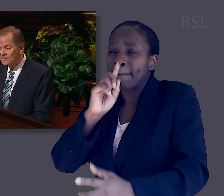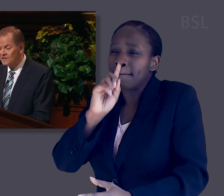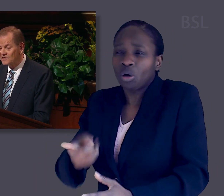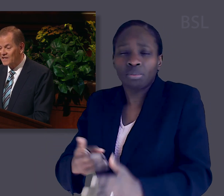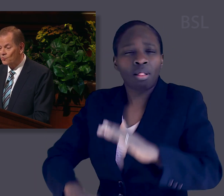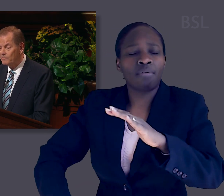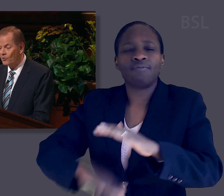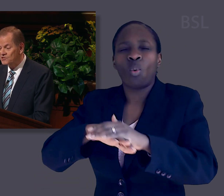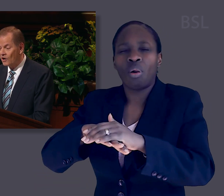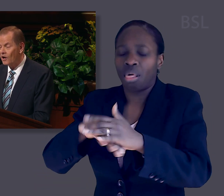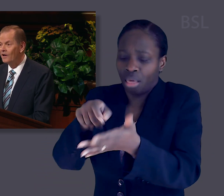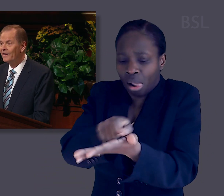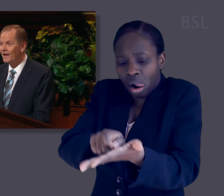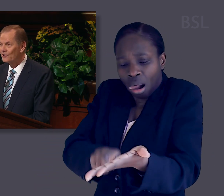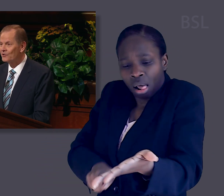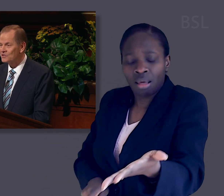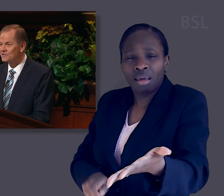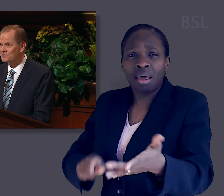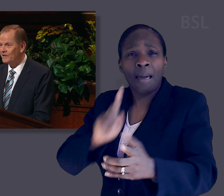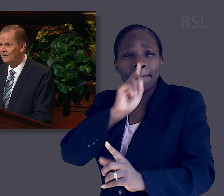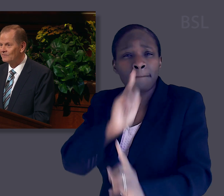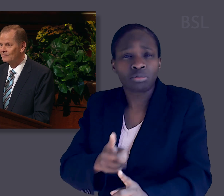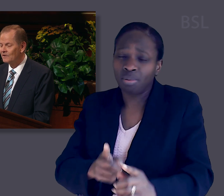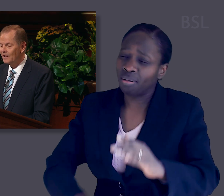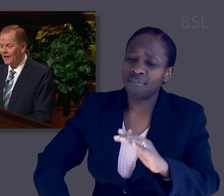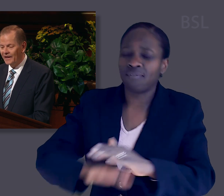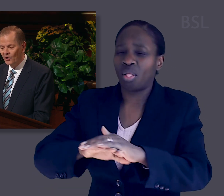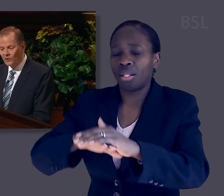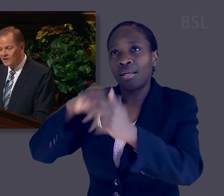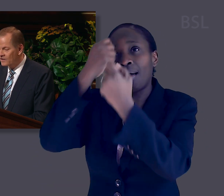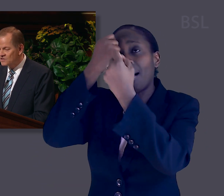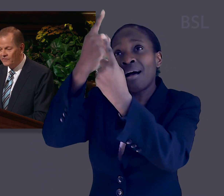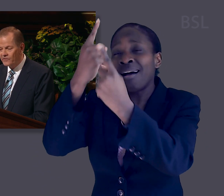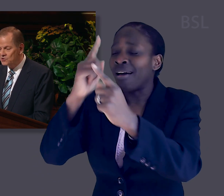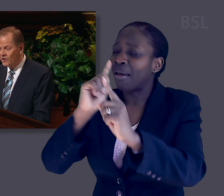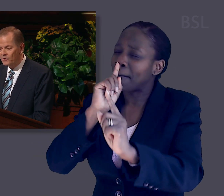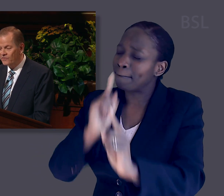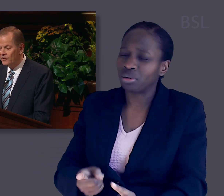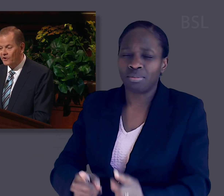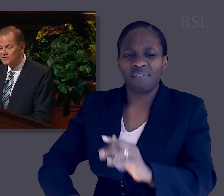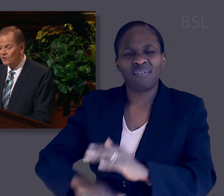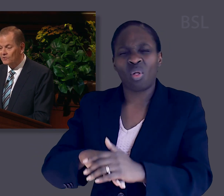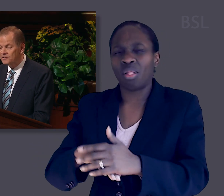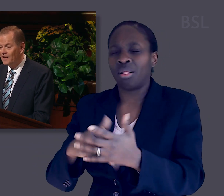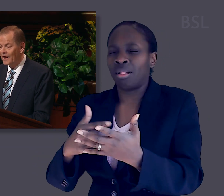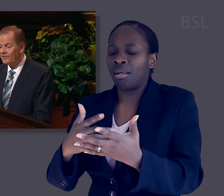things as we both saw and heard Jesus speak; and no one can conceive of the joy which filled our souls